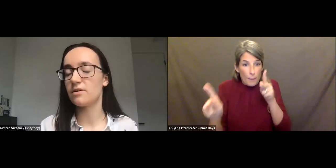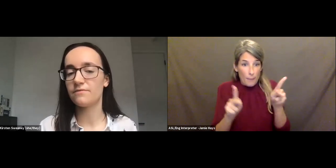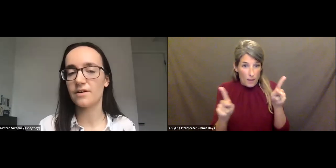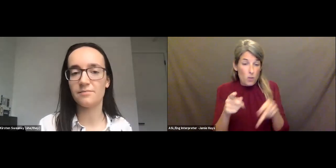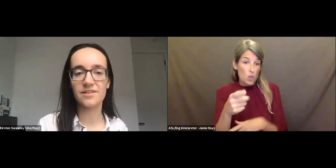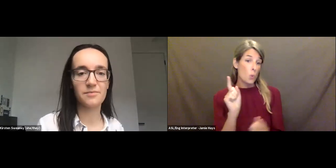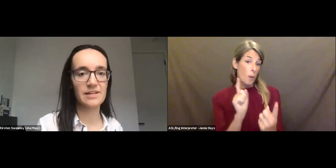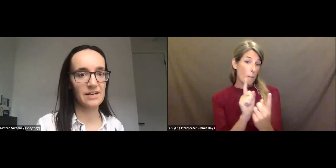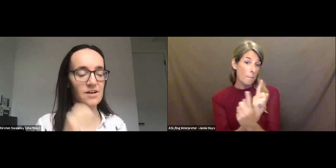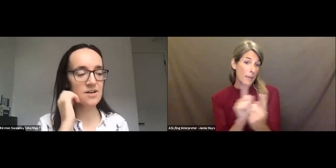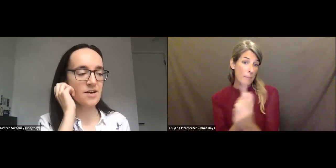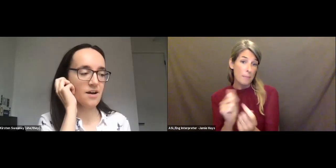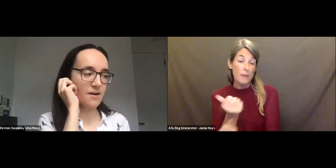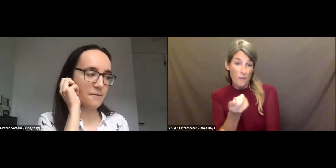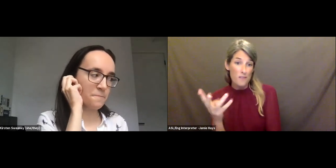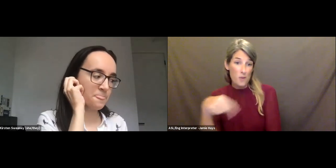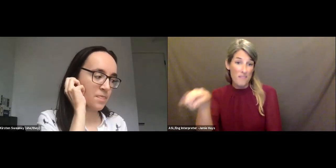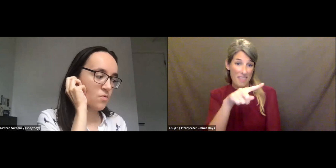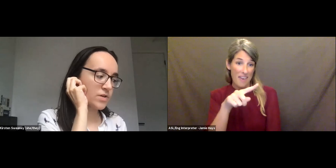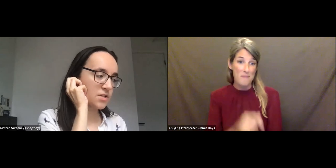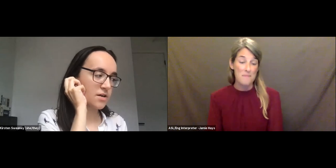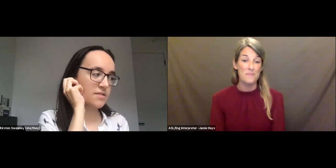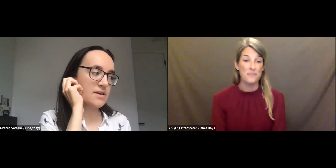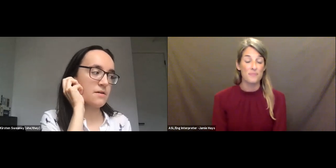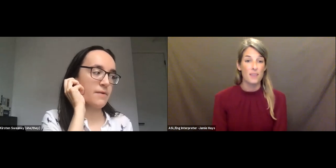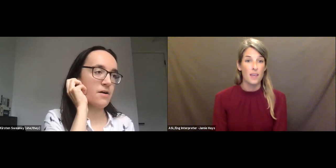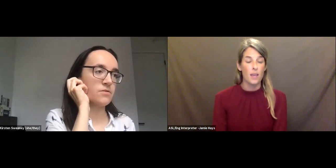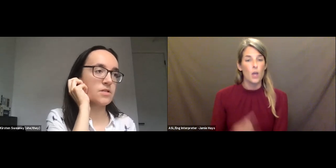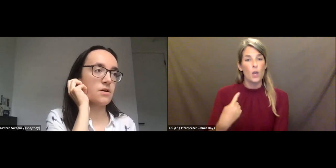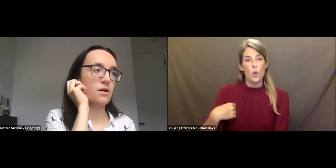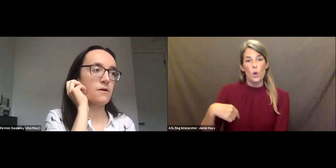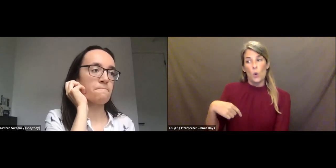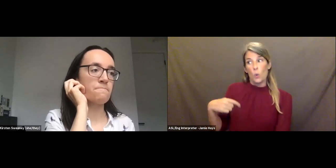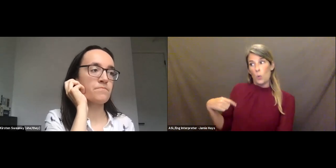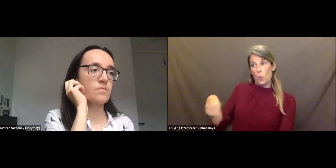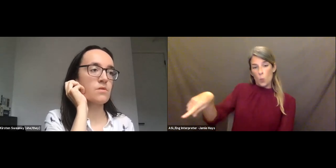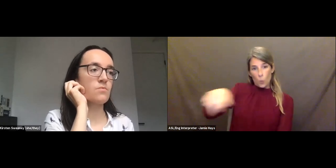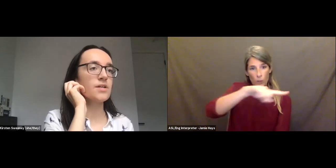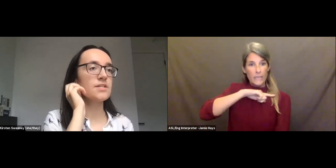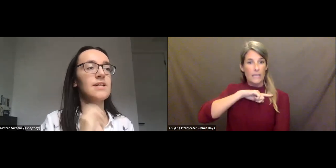have a little bit later, we started thinking about what does